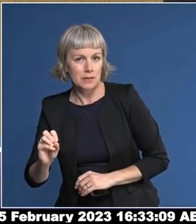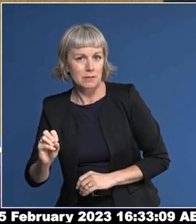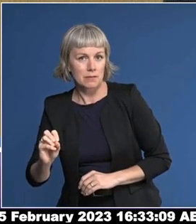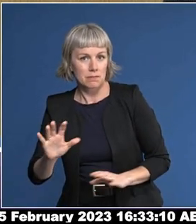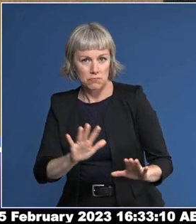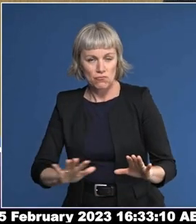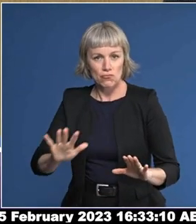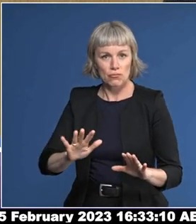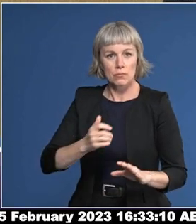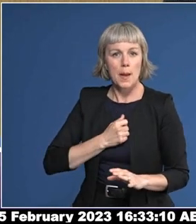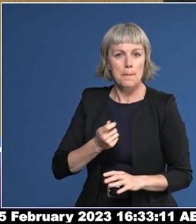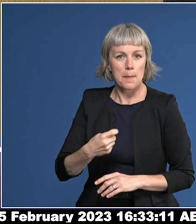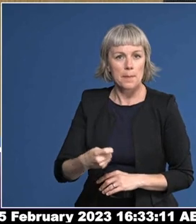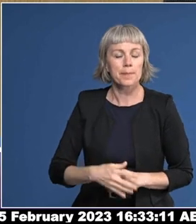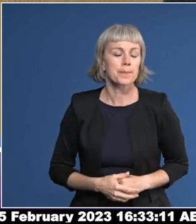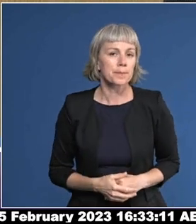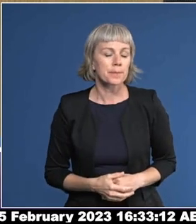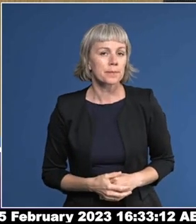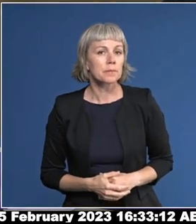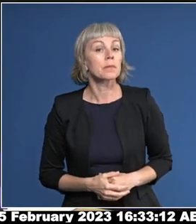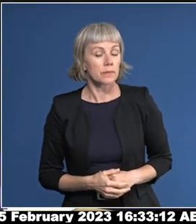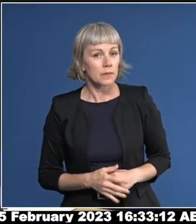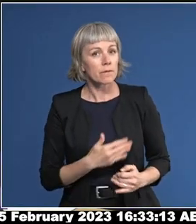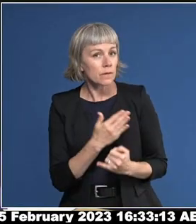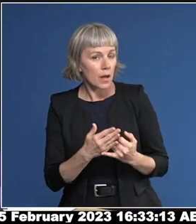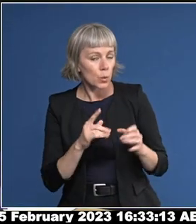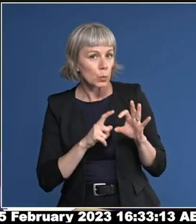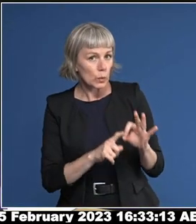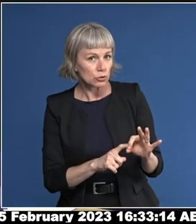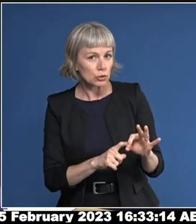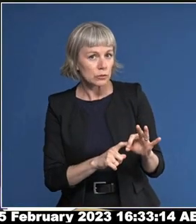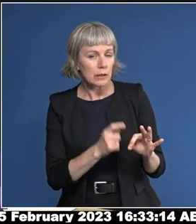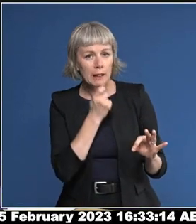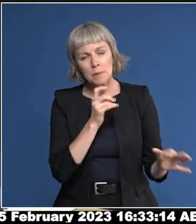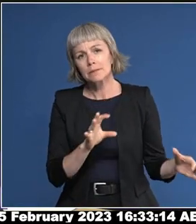COMMISSIONER McEWIN: And my final question related - it kind of relates to what the Chair asked earlier about whether there has been resistance.